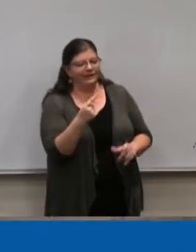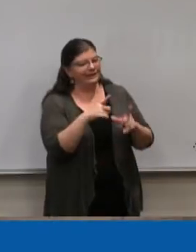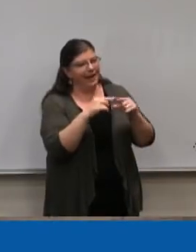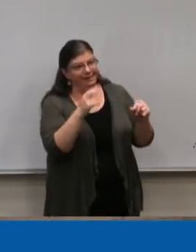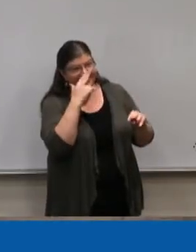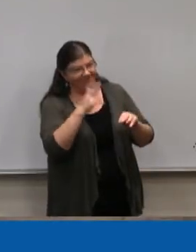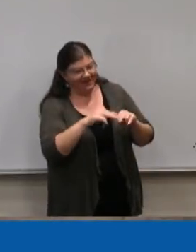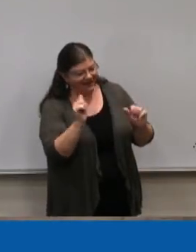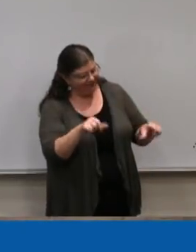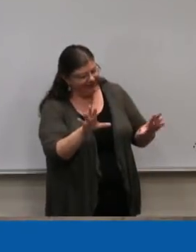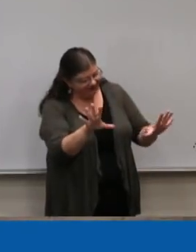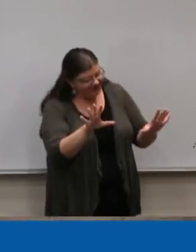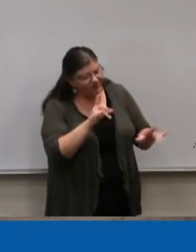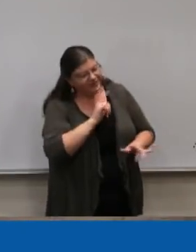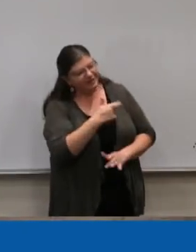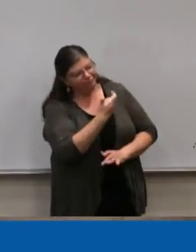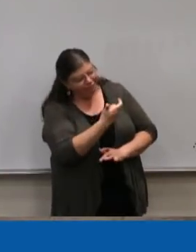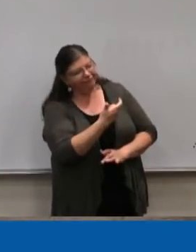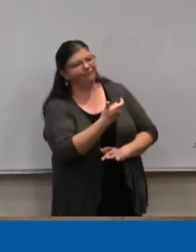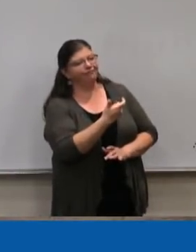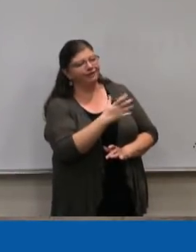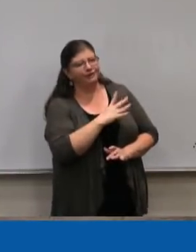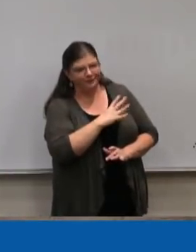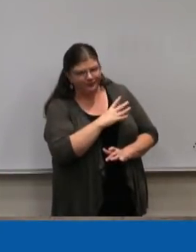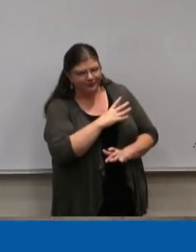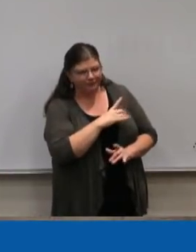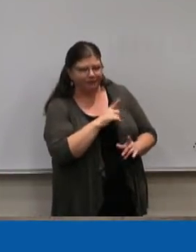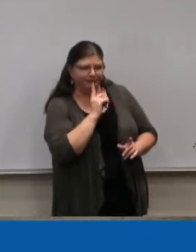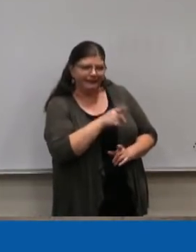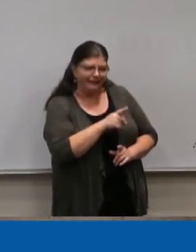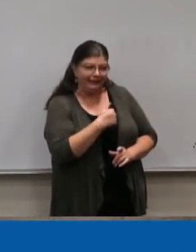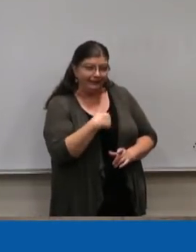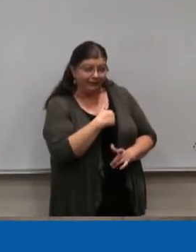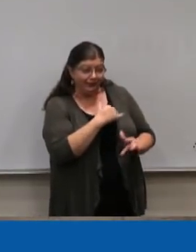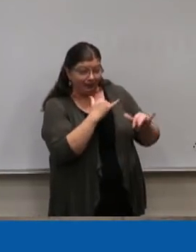it was so it was really a cool thing but not really something that would go over that well here.